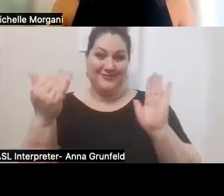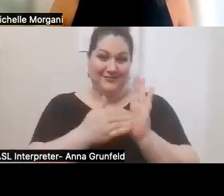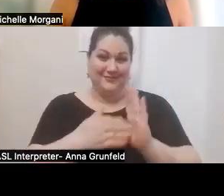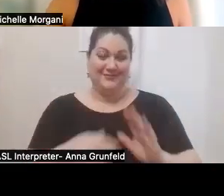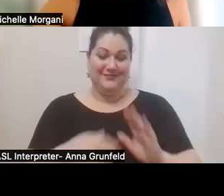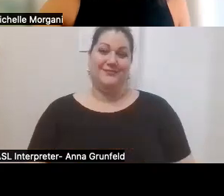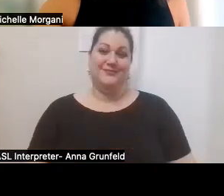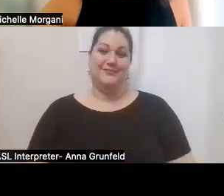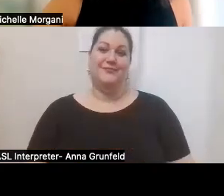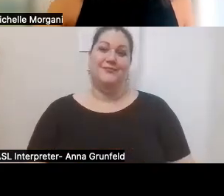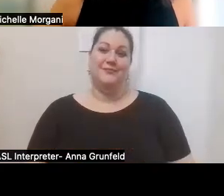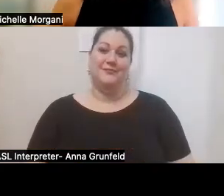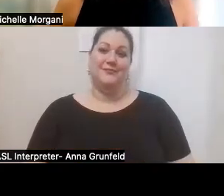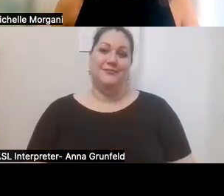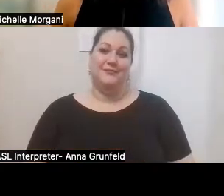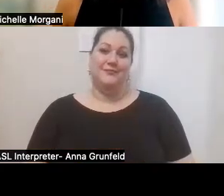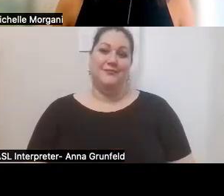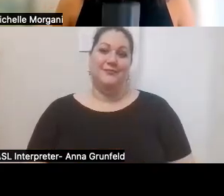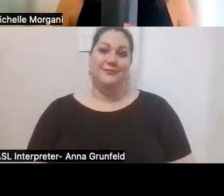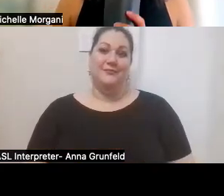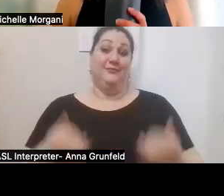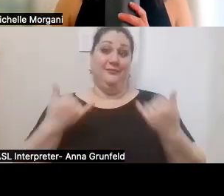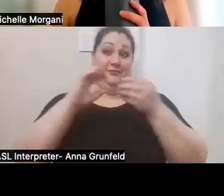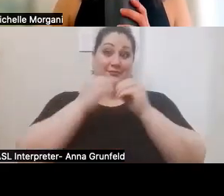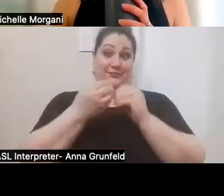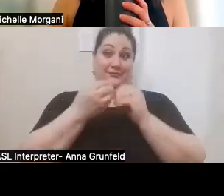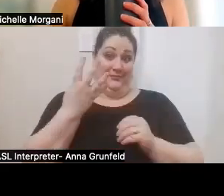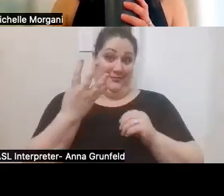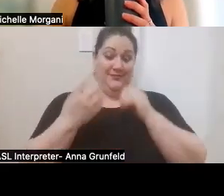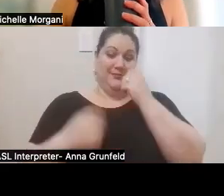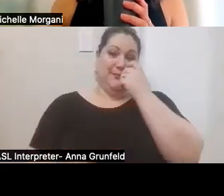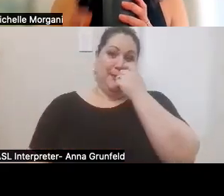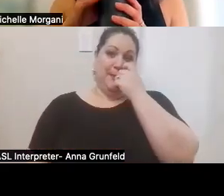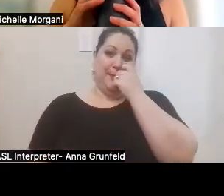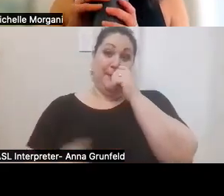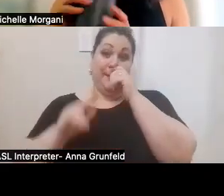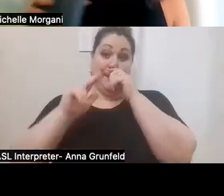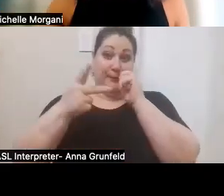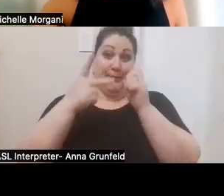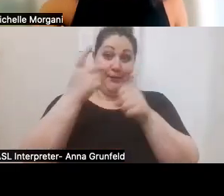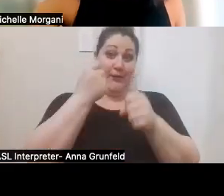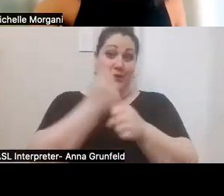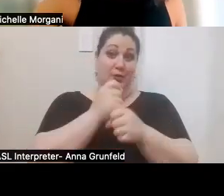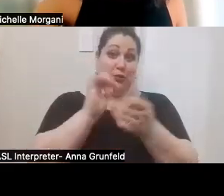So, case study number four is a third-year medical student named Peter Khan.